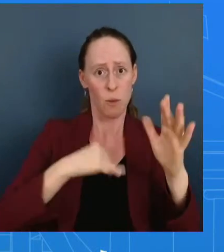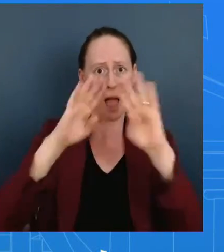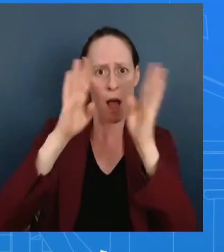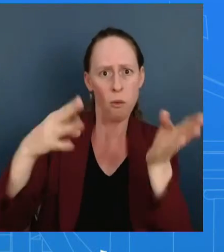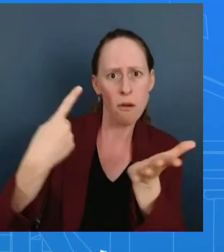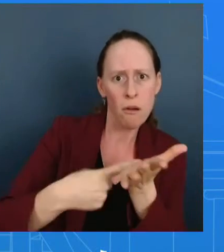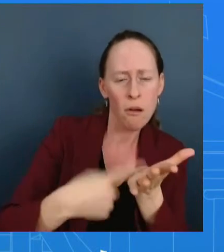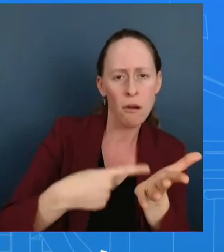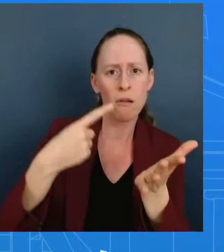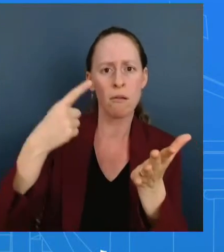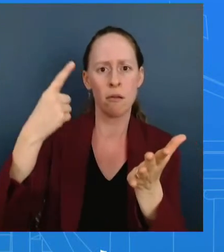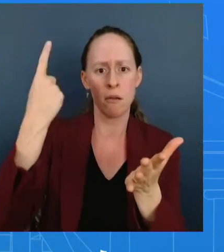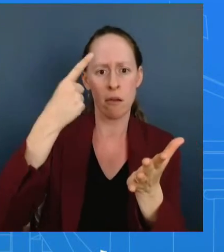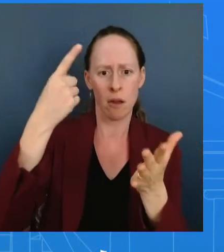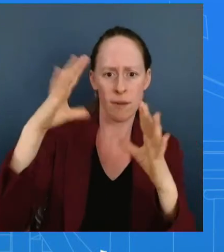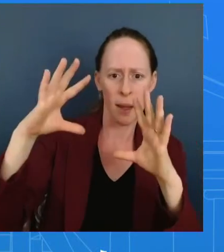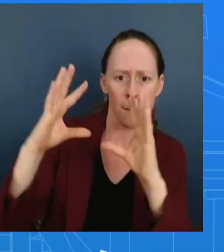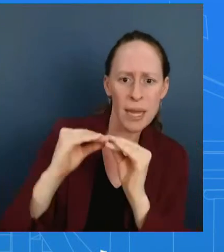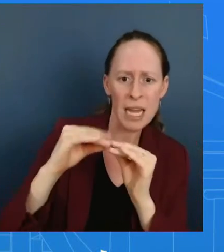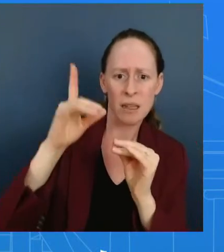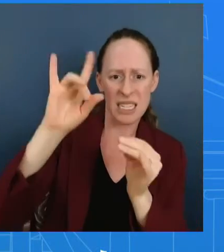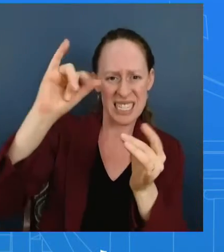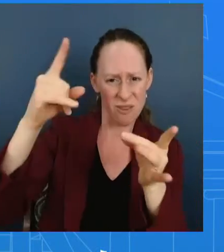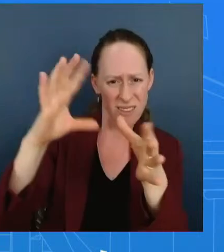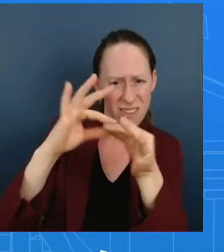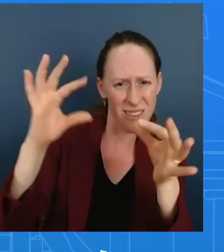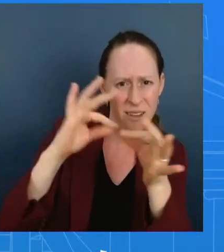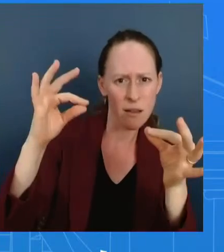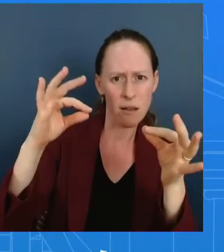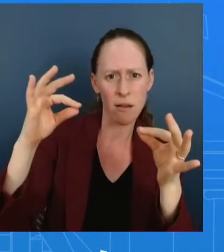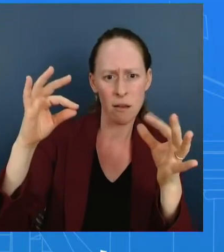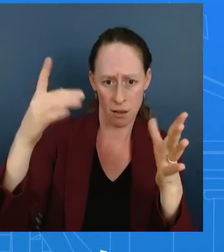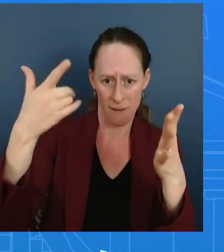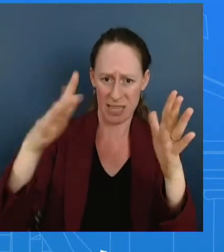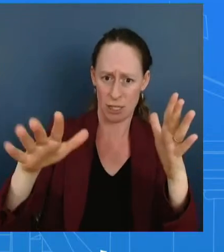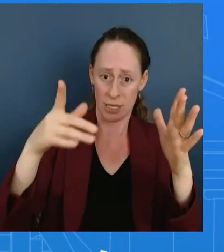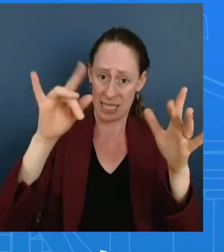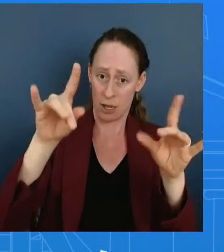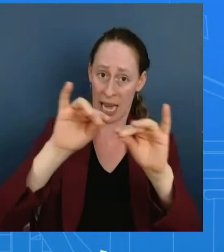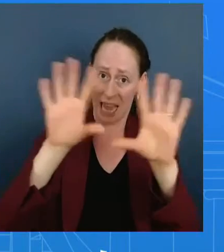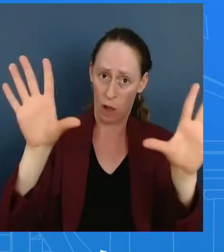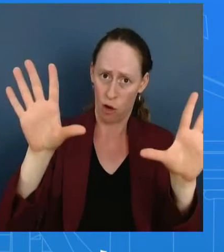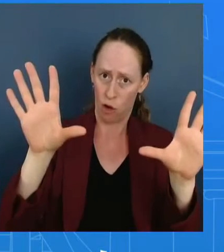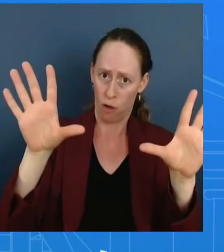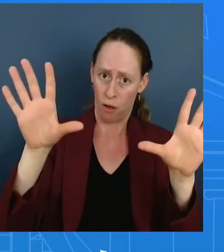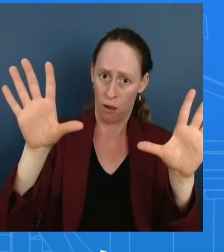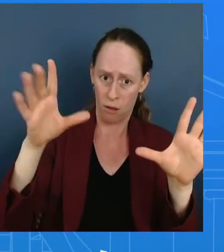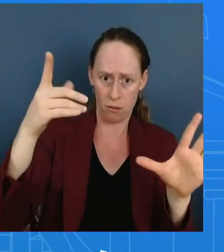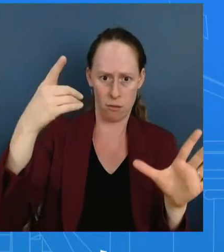Was that expert here to participate in anything surrounding the care of the president of the United States? Ms. Jean-Pierre: So, let me just say a couple of things.